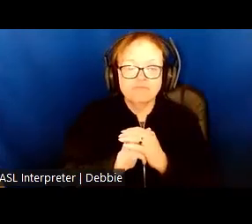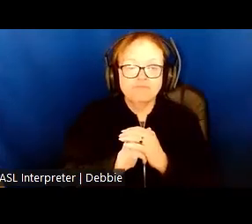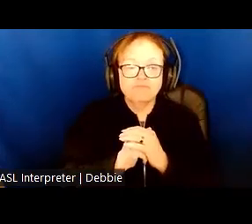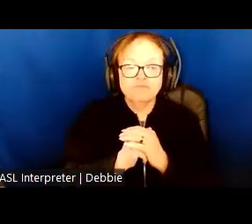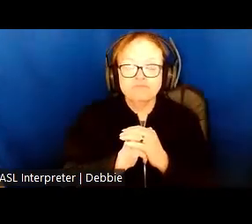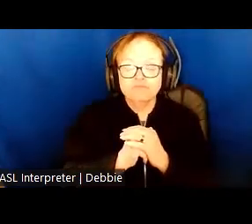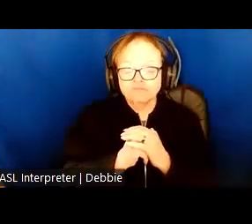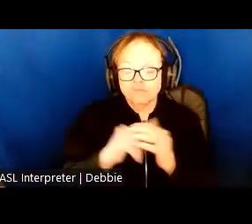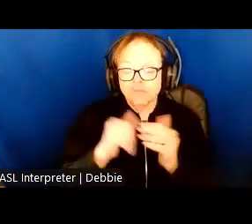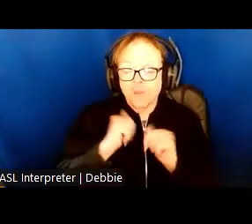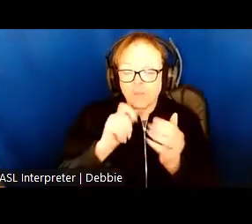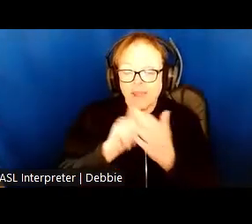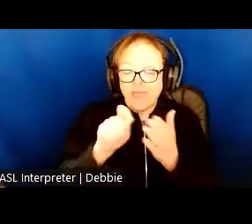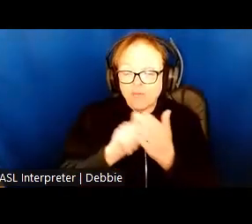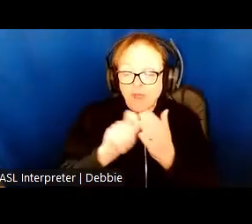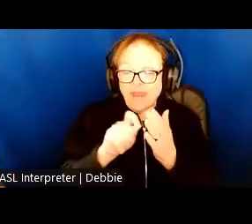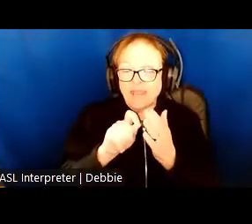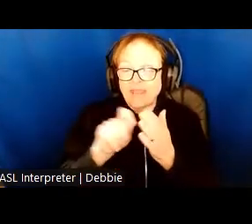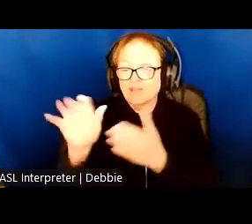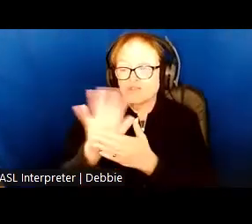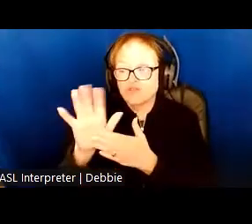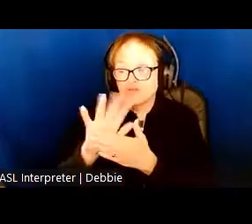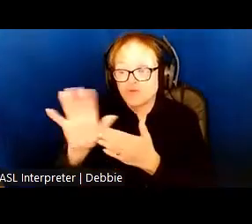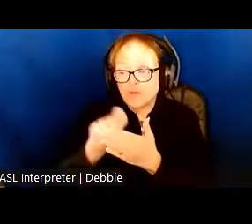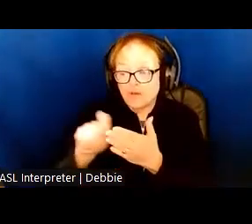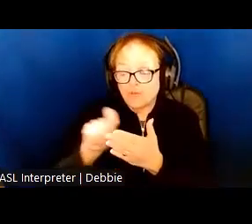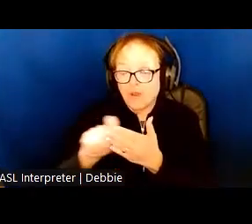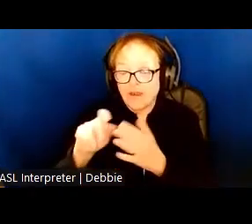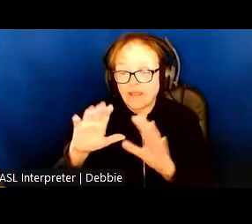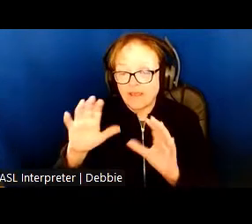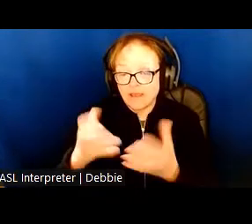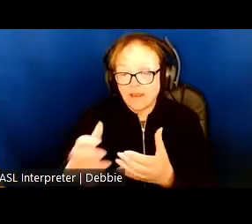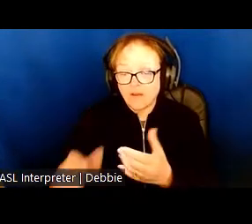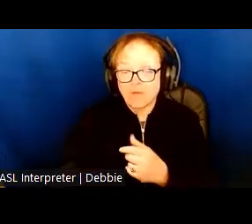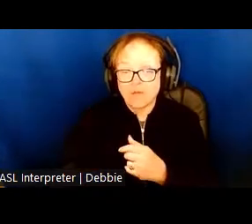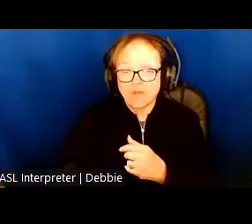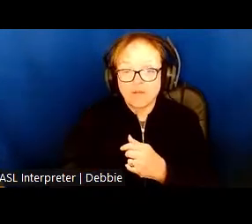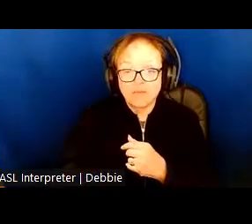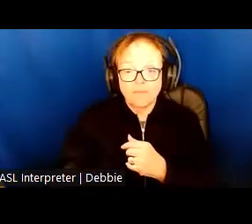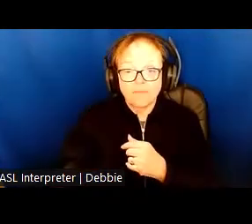This category accepts scripts written for stage or screen.